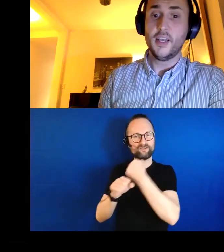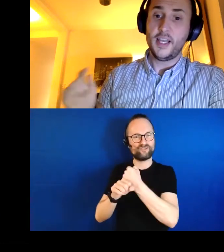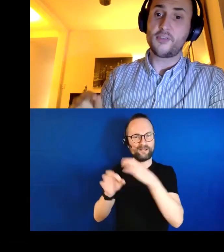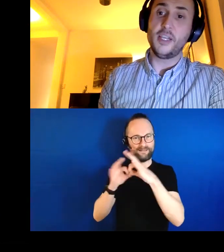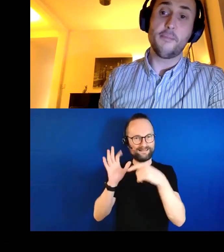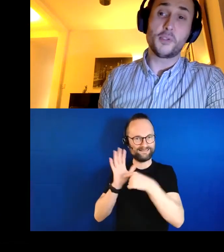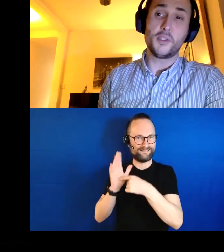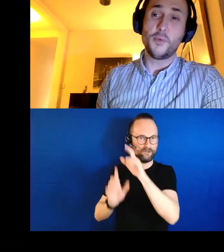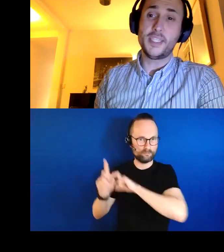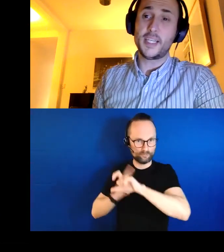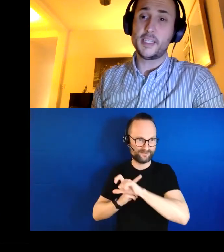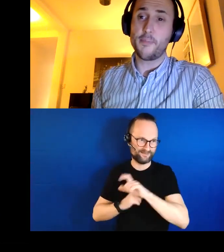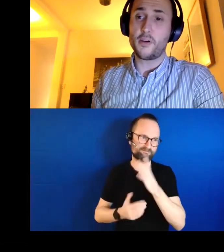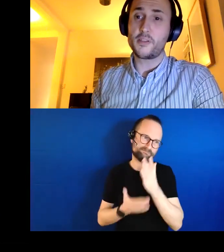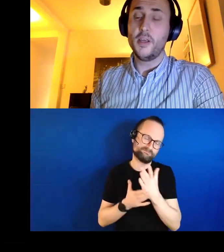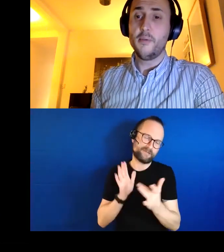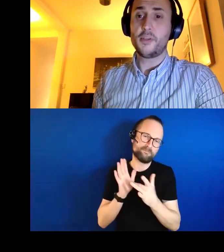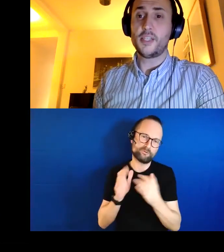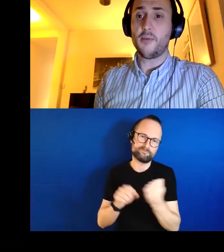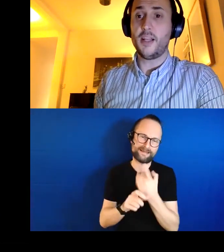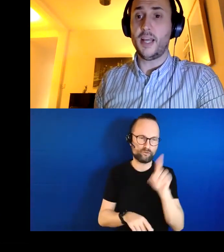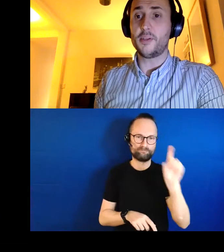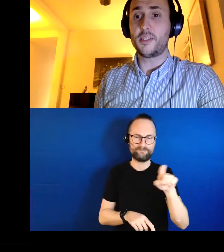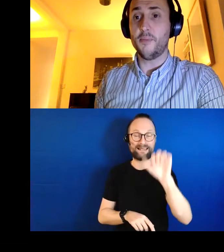have deafness or hearing loss or any form of disability or against you because of being from the LGBT